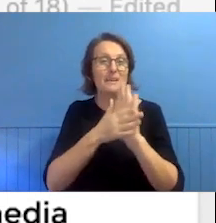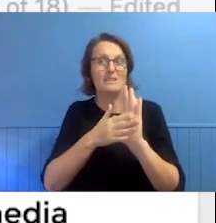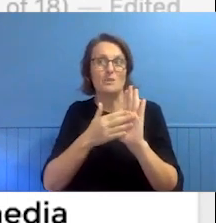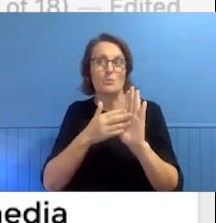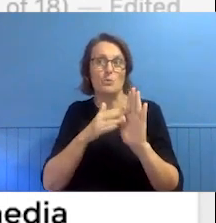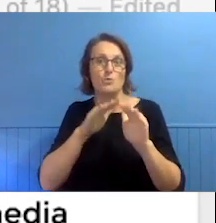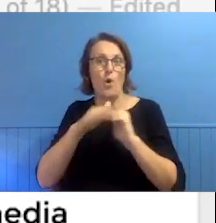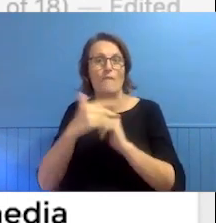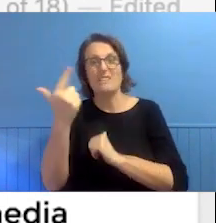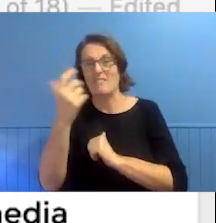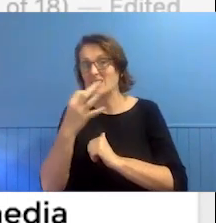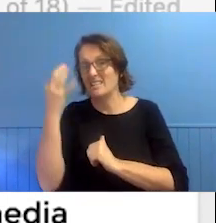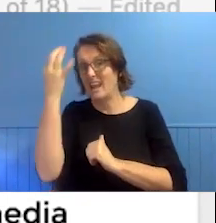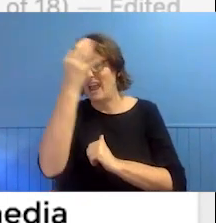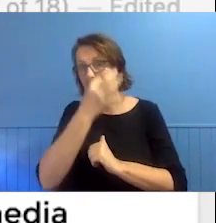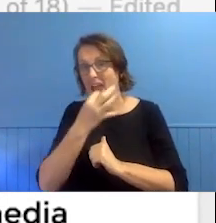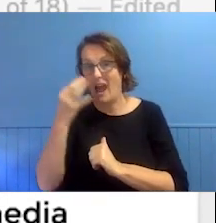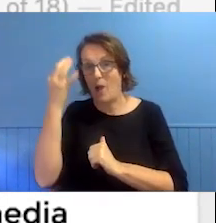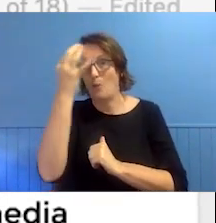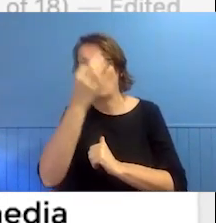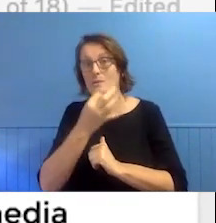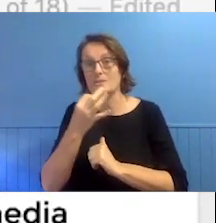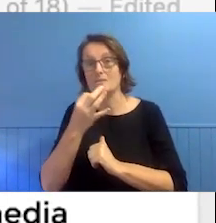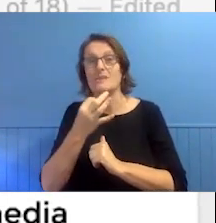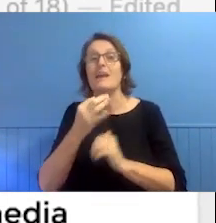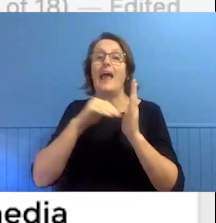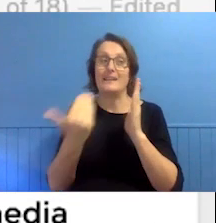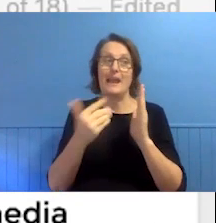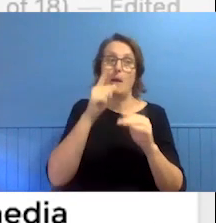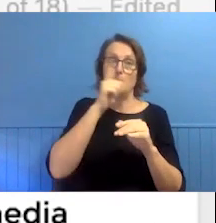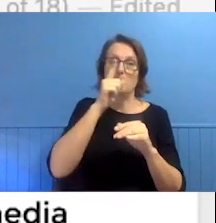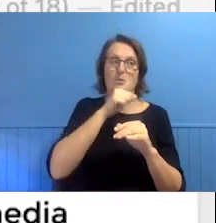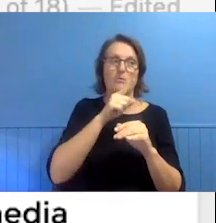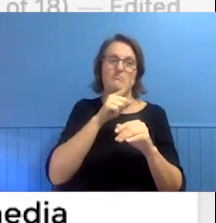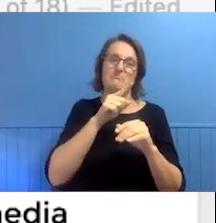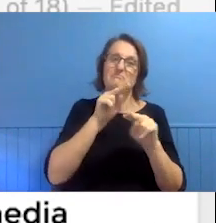about 12 hours. So it shows you the amount of time collectively we're